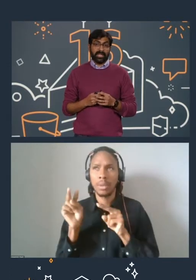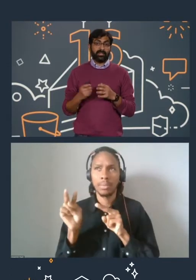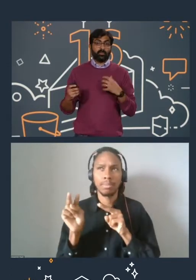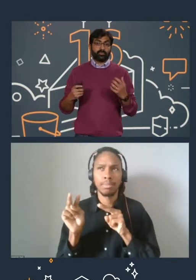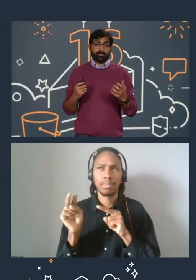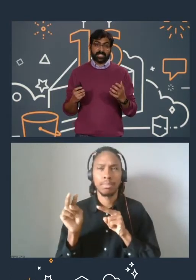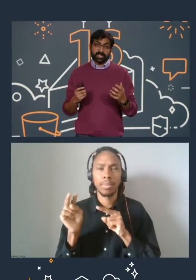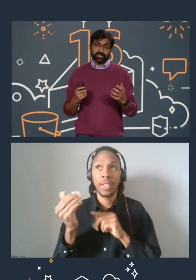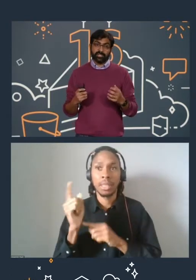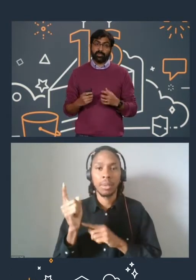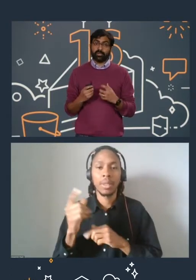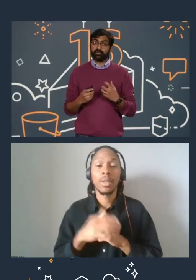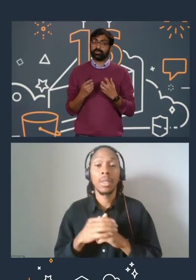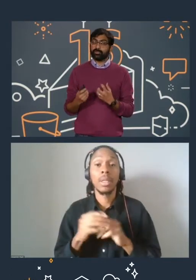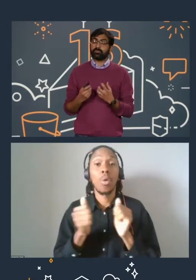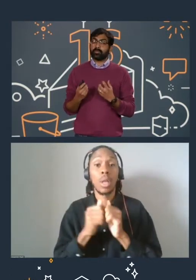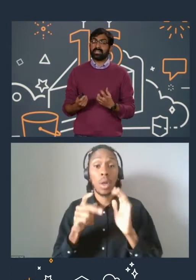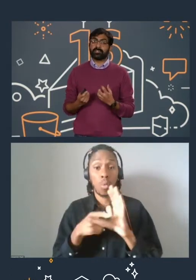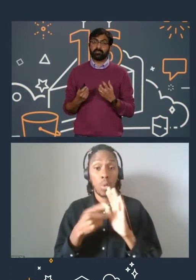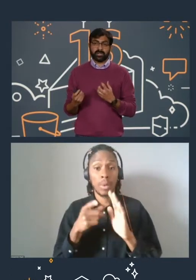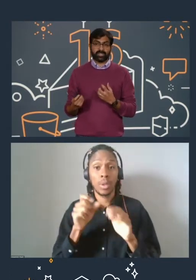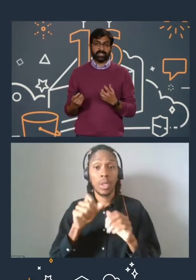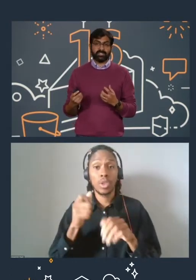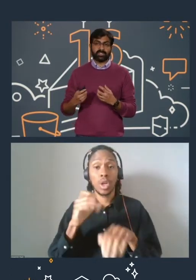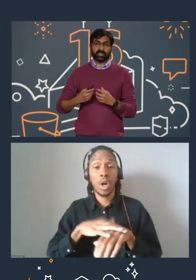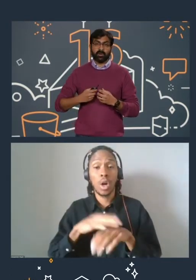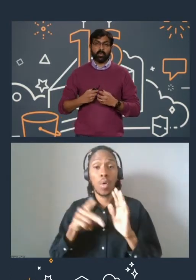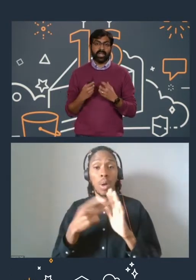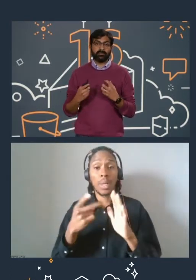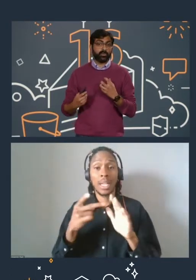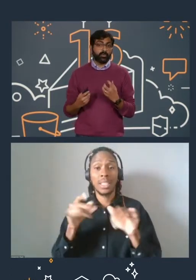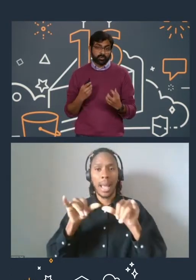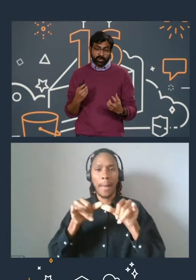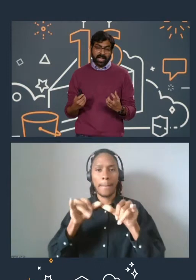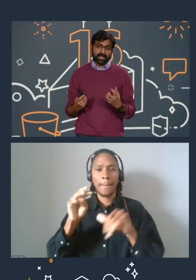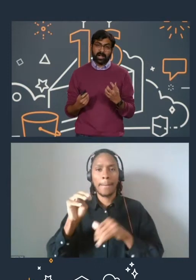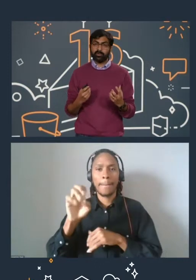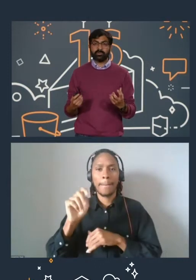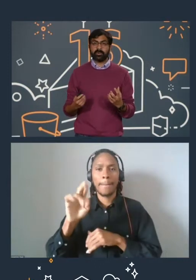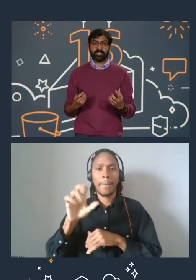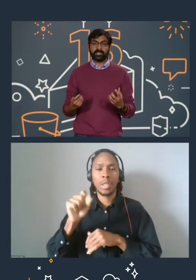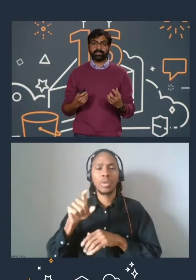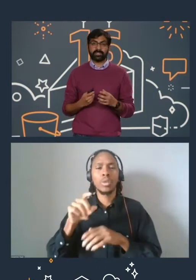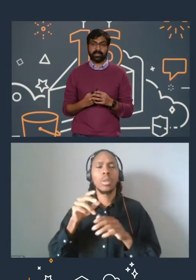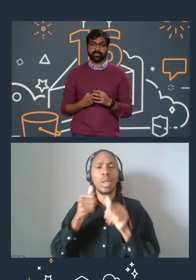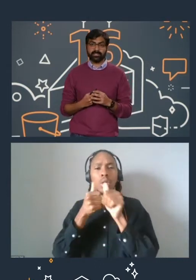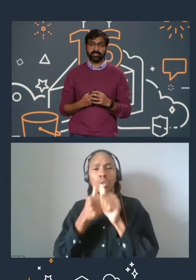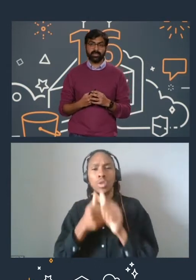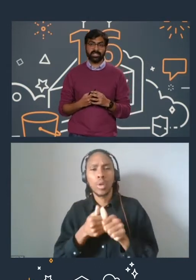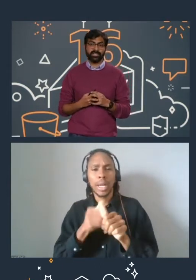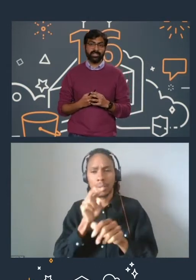And with replication, you can also turn on replication metrics, and this is a way for you to track how your replication status is doing